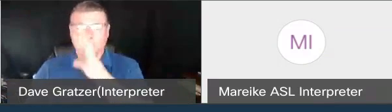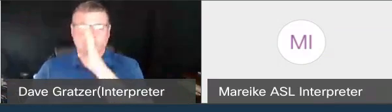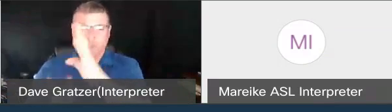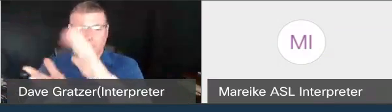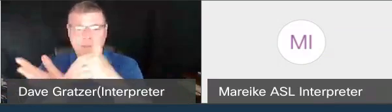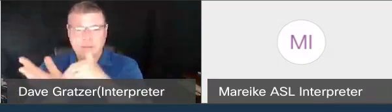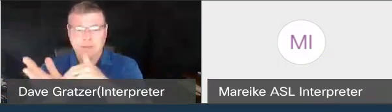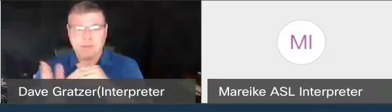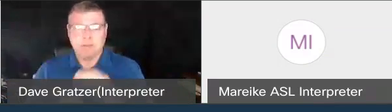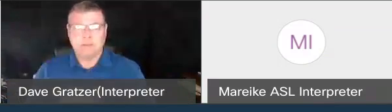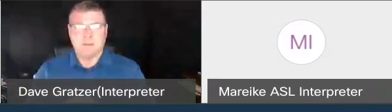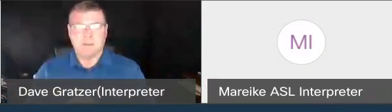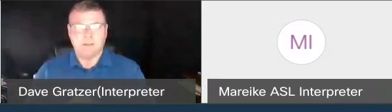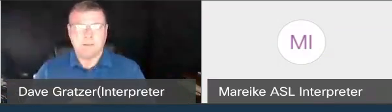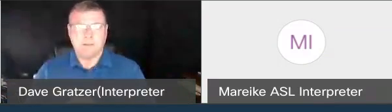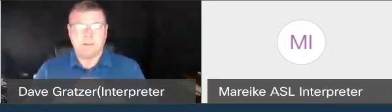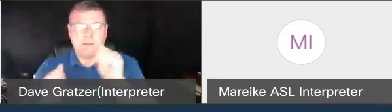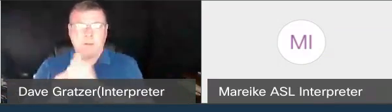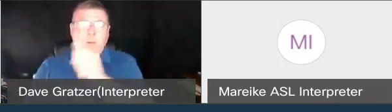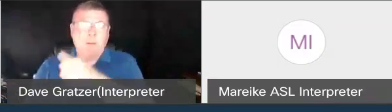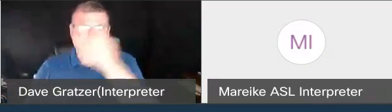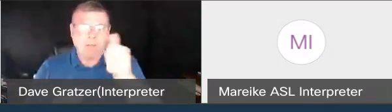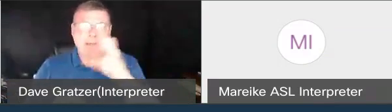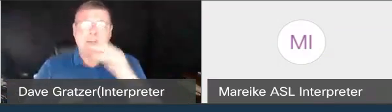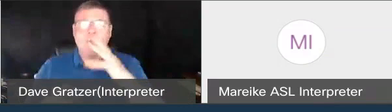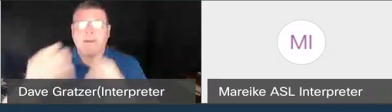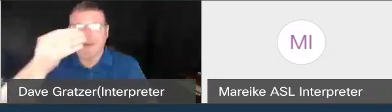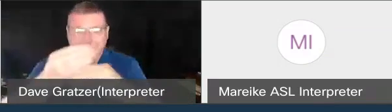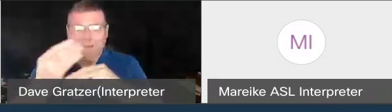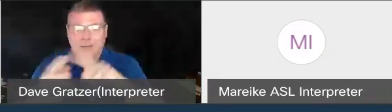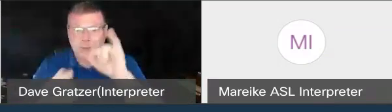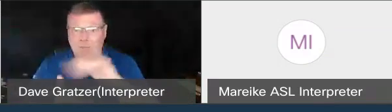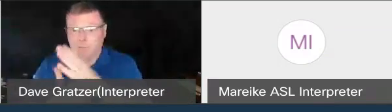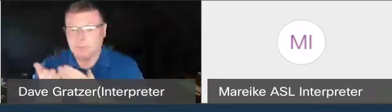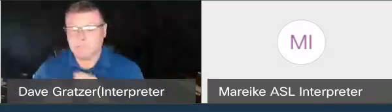but Jim, is there--do you think you would want to add to this part of it?